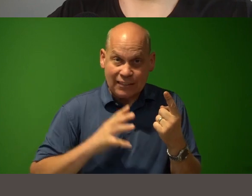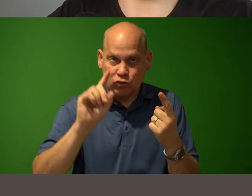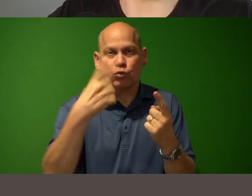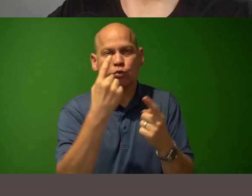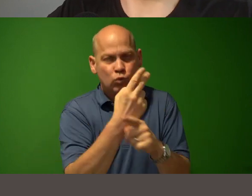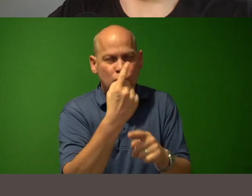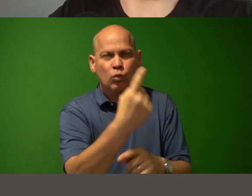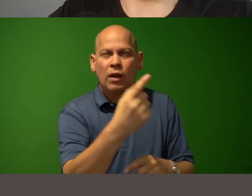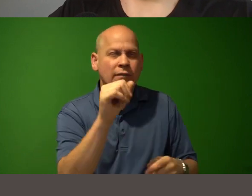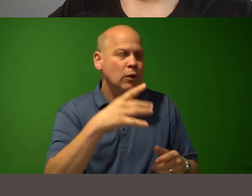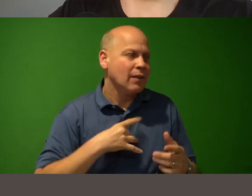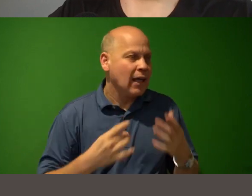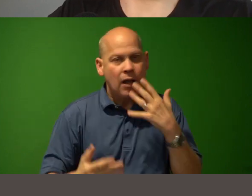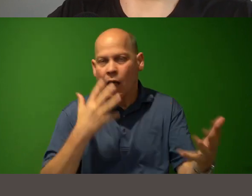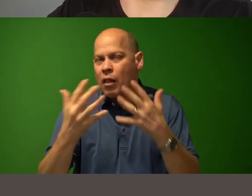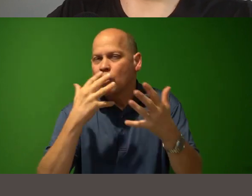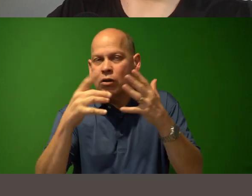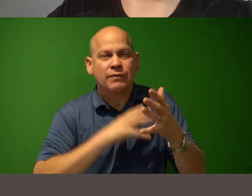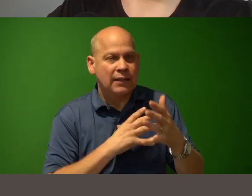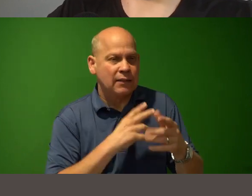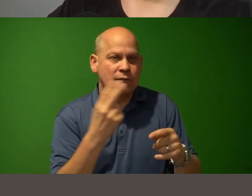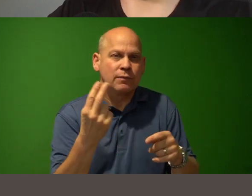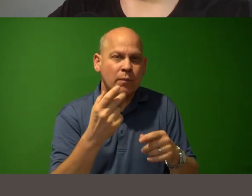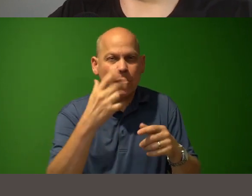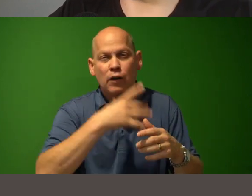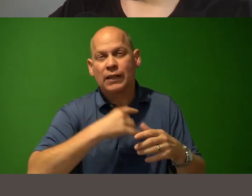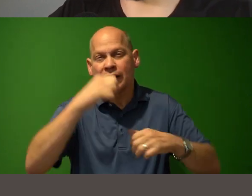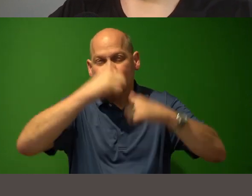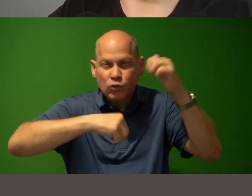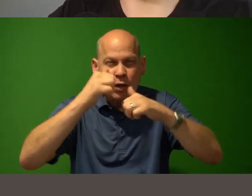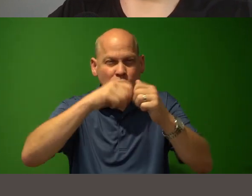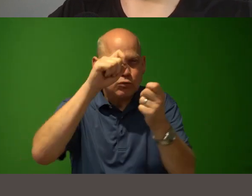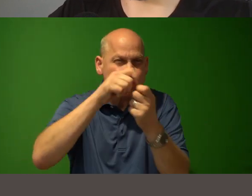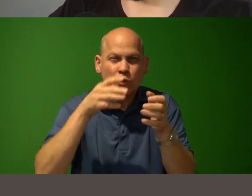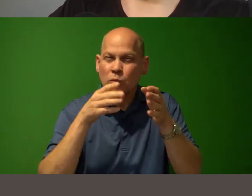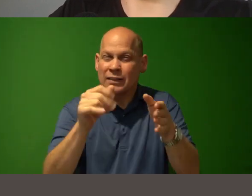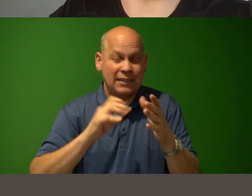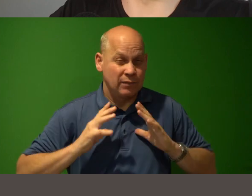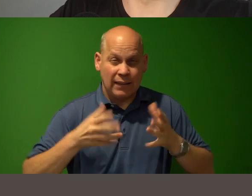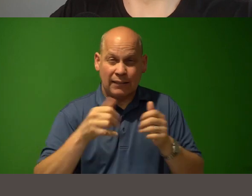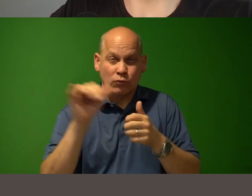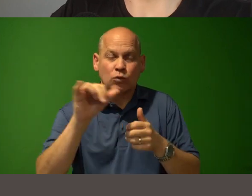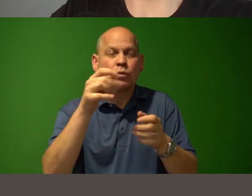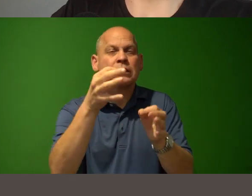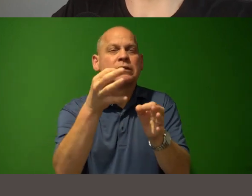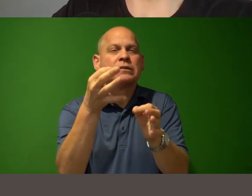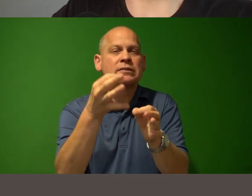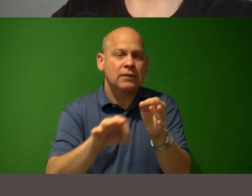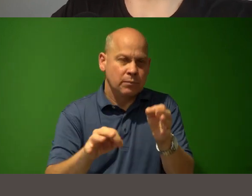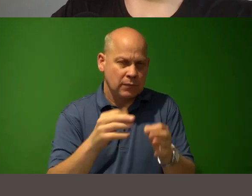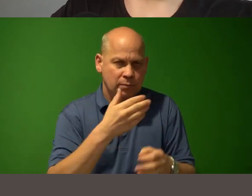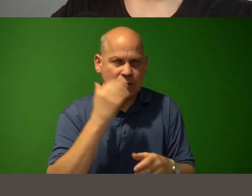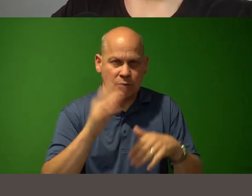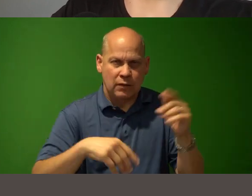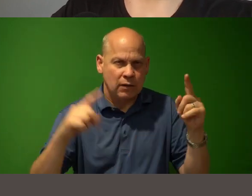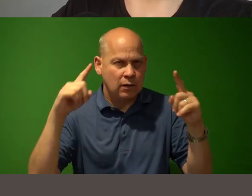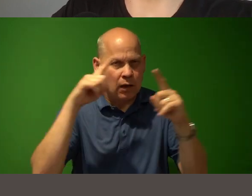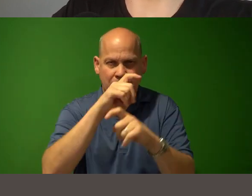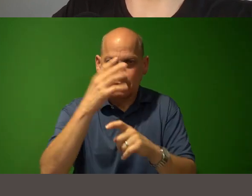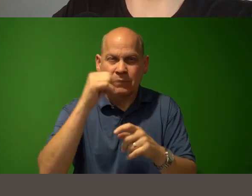If you like colors or if you like structure a certain way that's fine to simple is better than complex because you're trying to get to the core of the work.